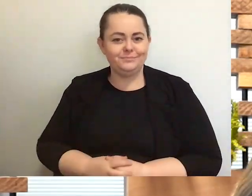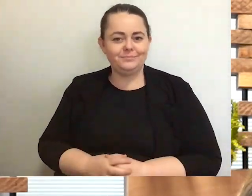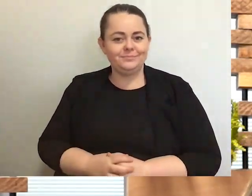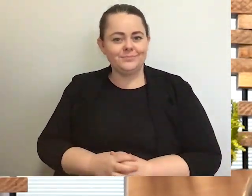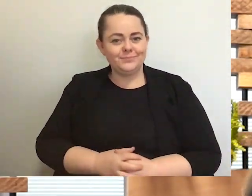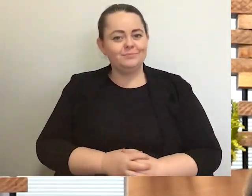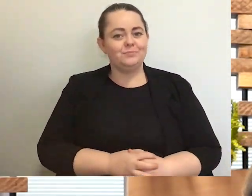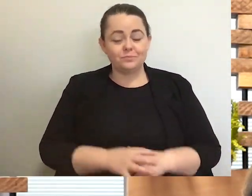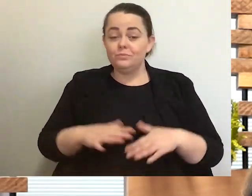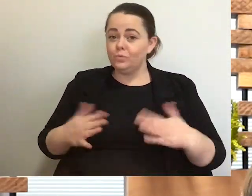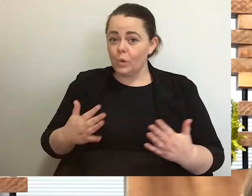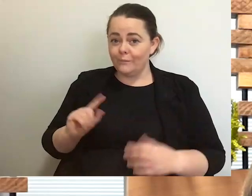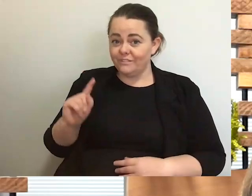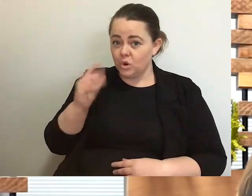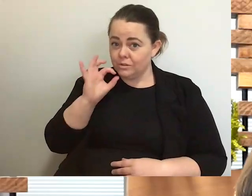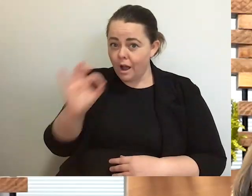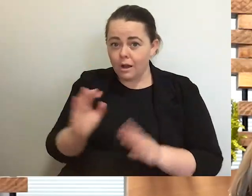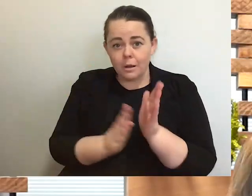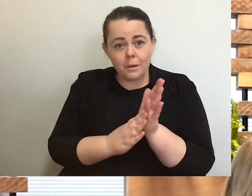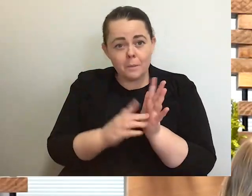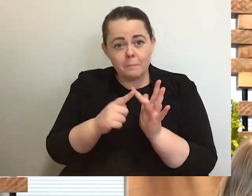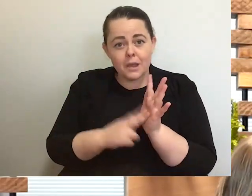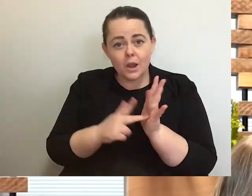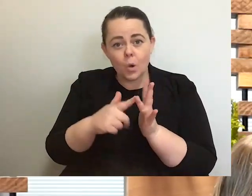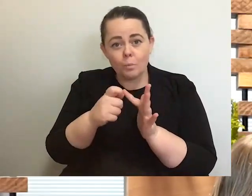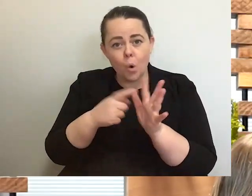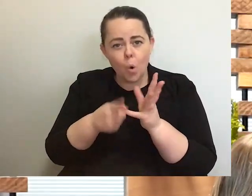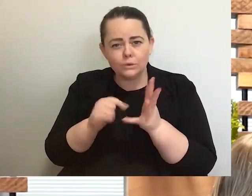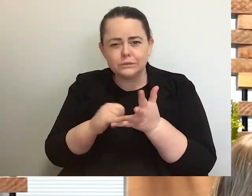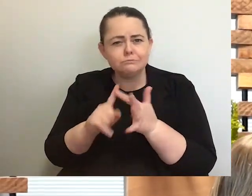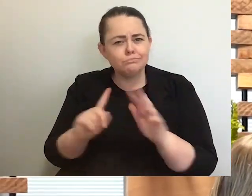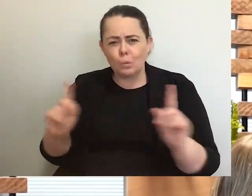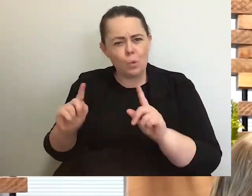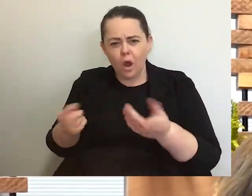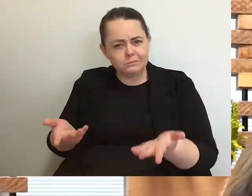So Alison, I'd like to start by asking you what exactly is menopause? Thanks Karen.